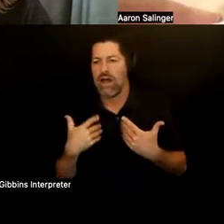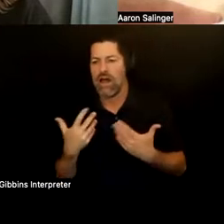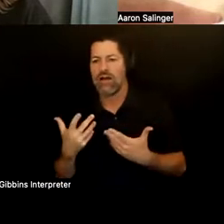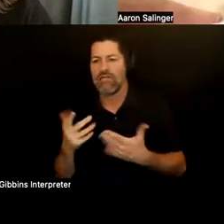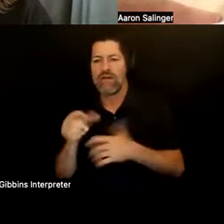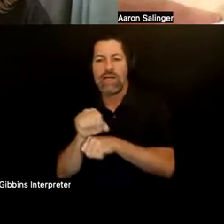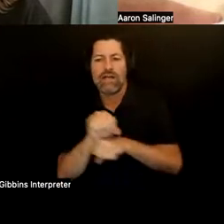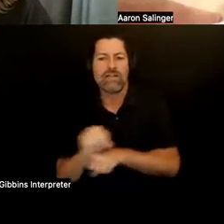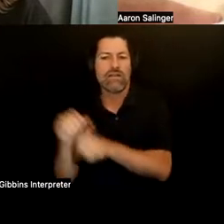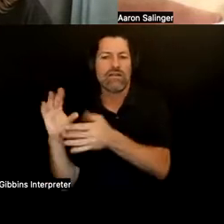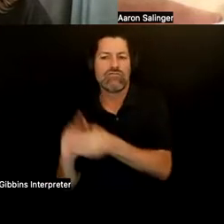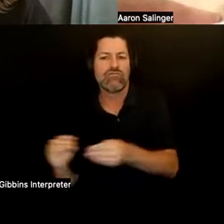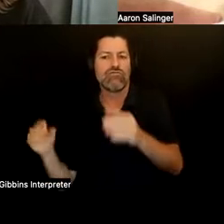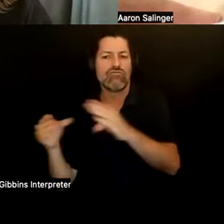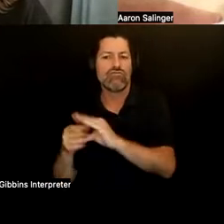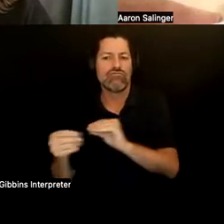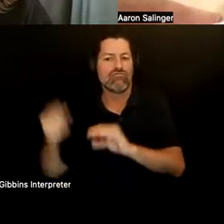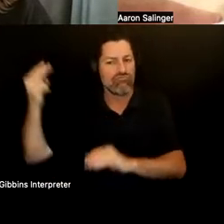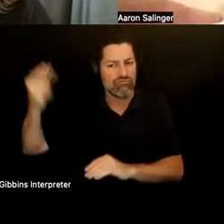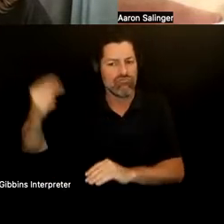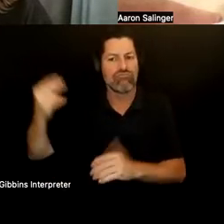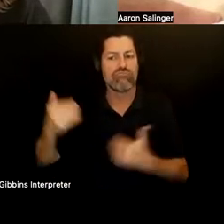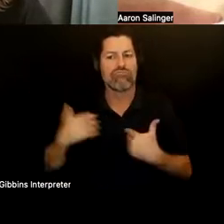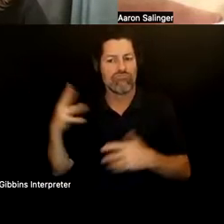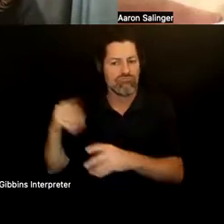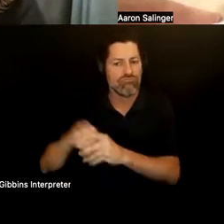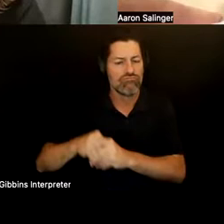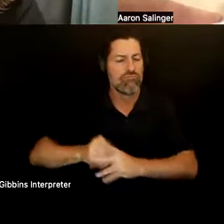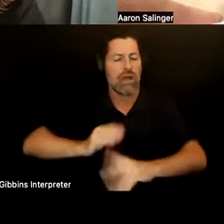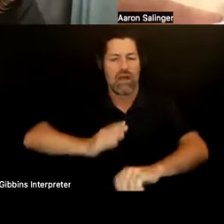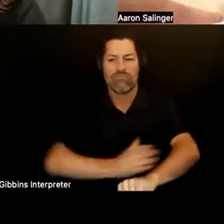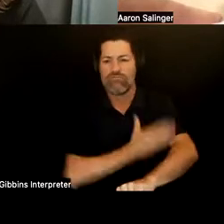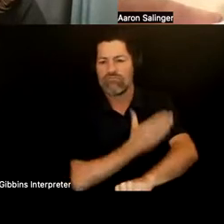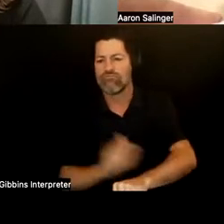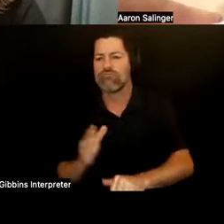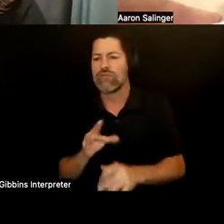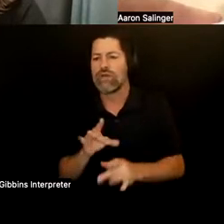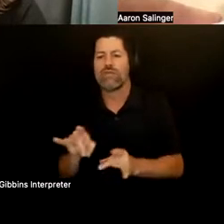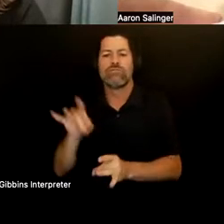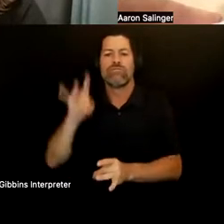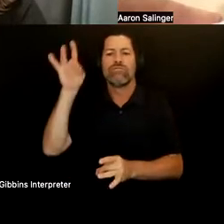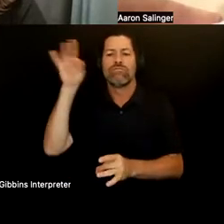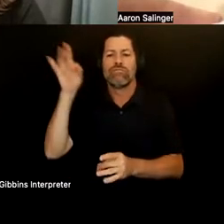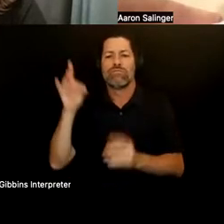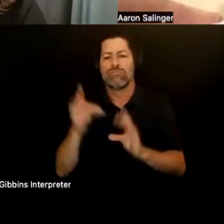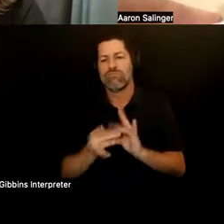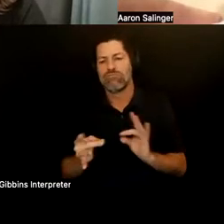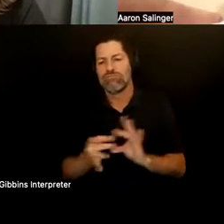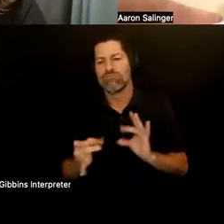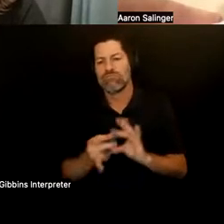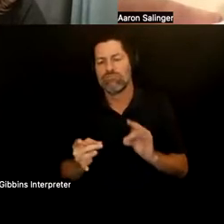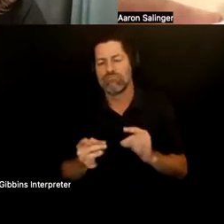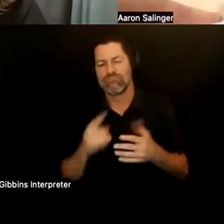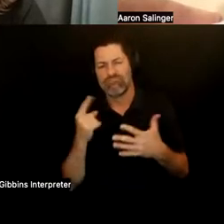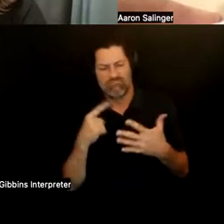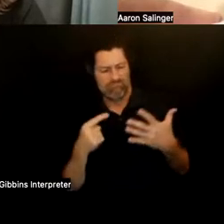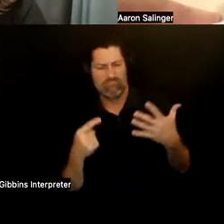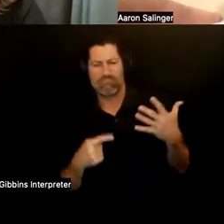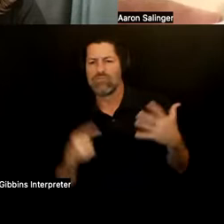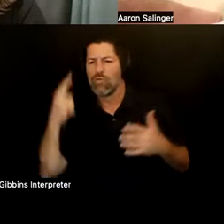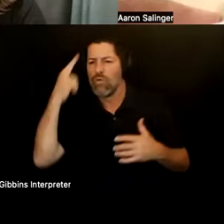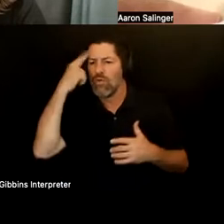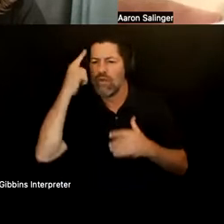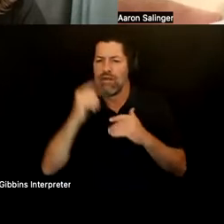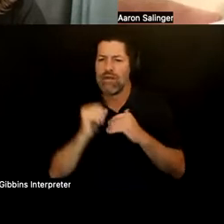19:48:34 I have parts of you know songs spirituals all kinds of ways for us to think about how